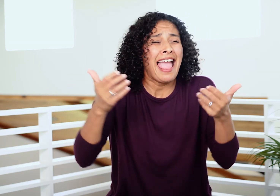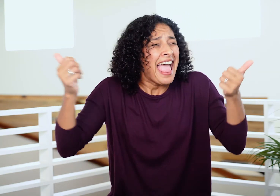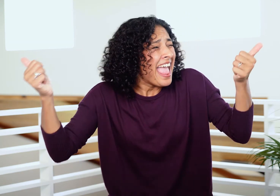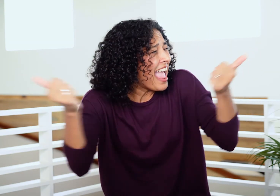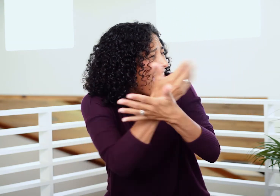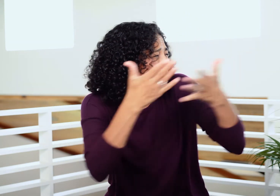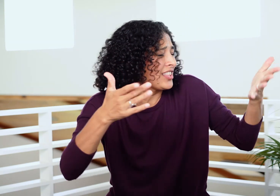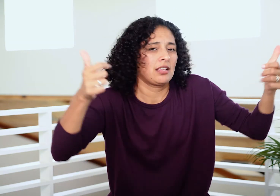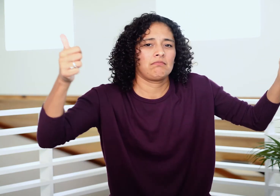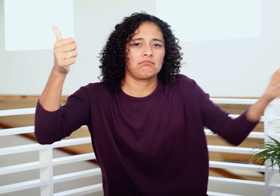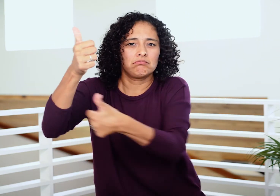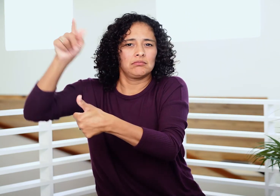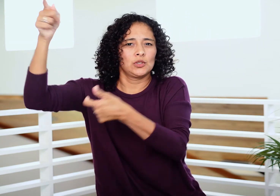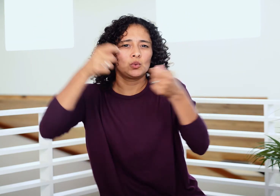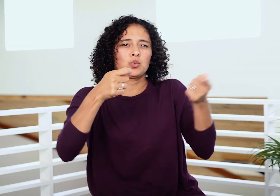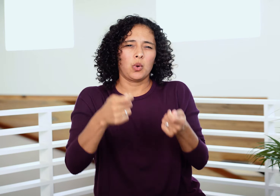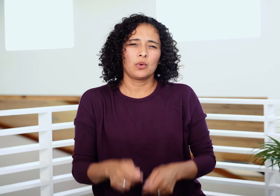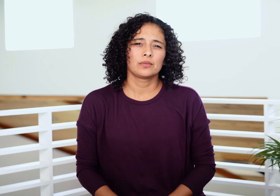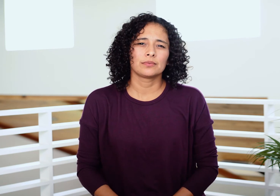that everything is under His control.